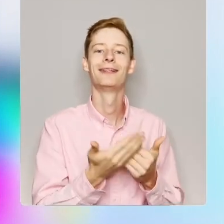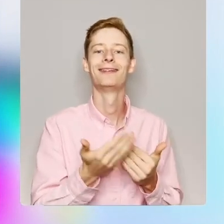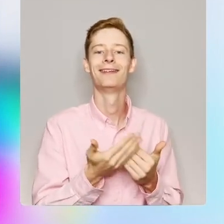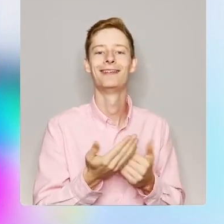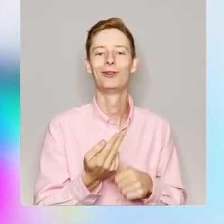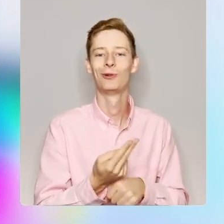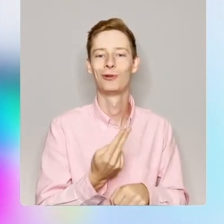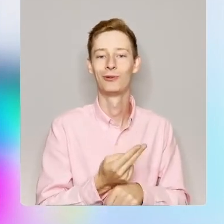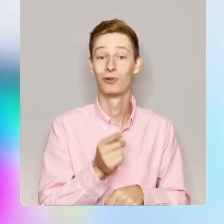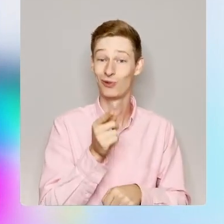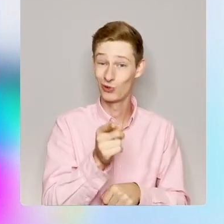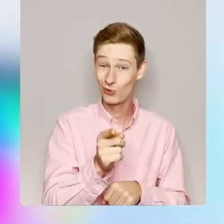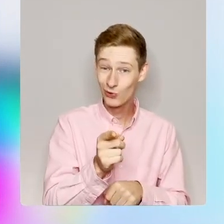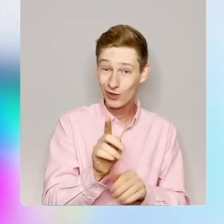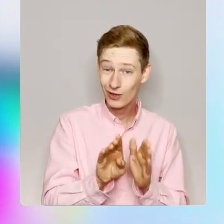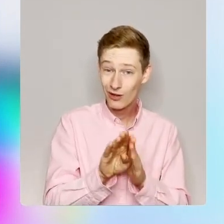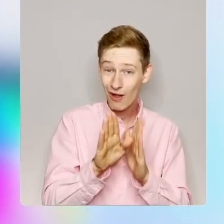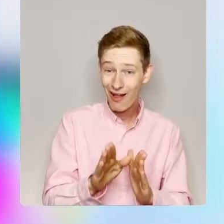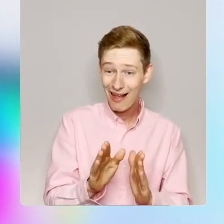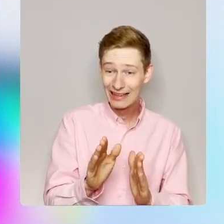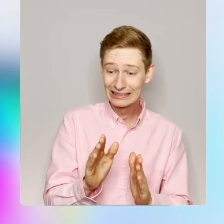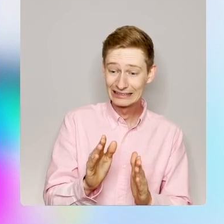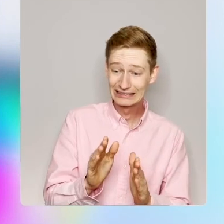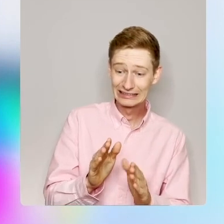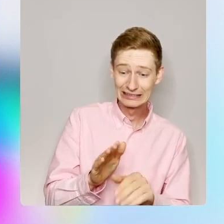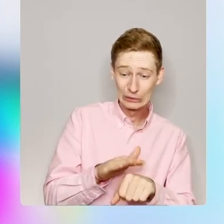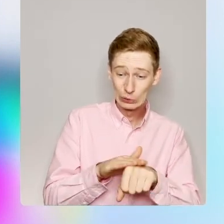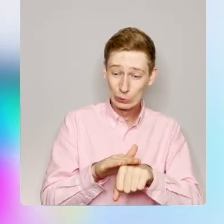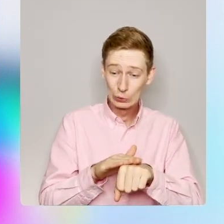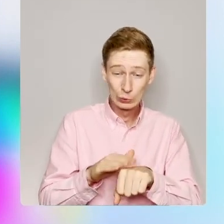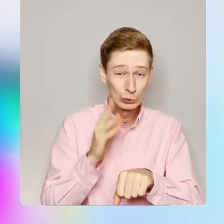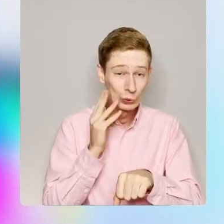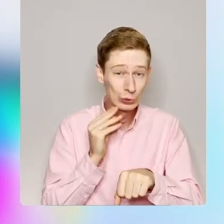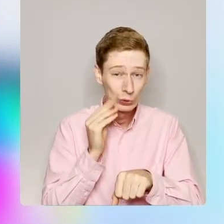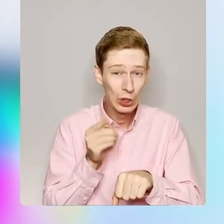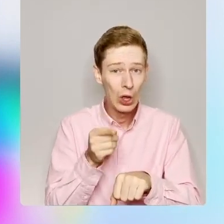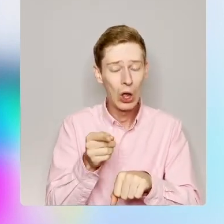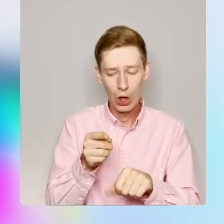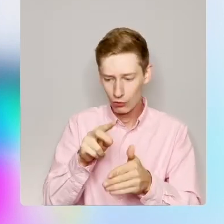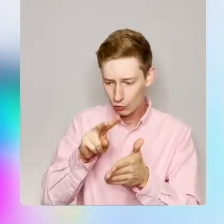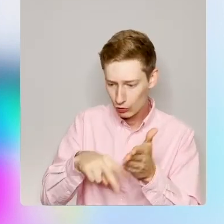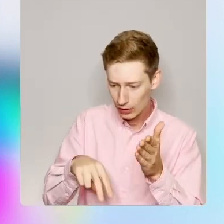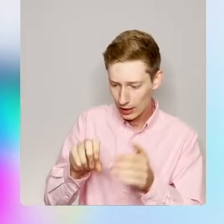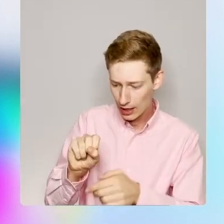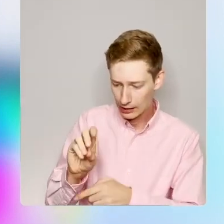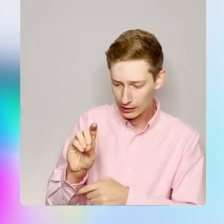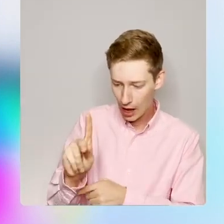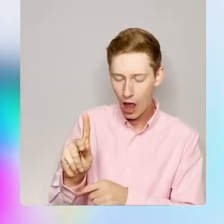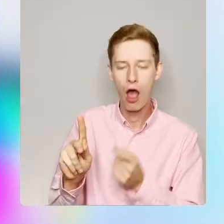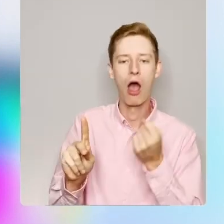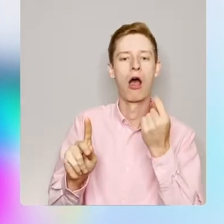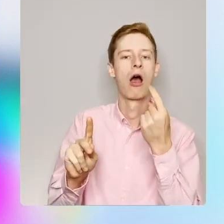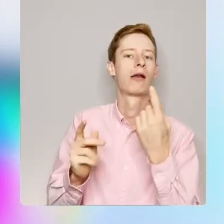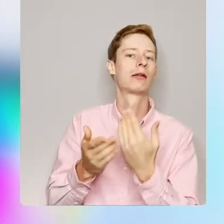If you are a developer with limited experience in audio, you'll find the SDK contains several easy to understand components